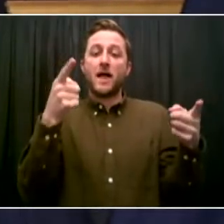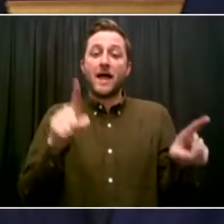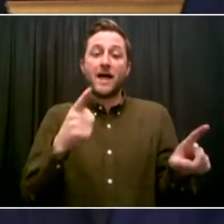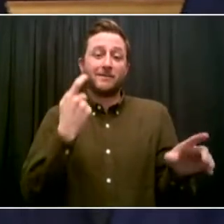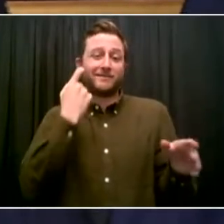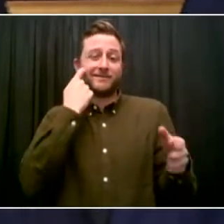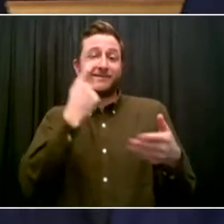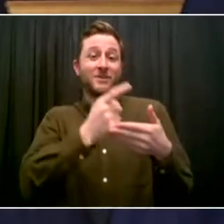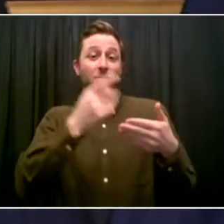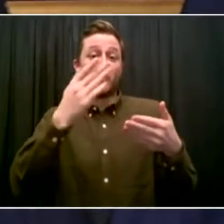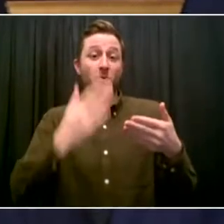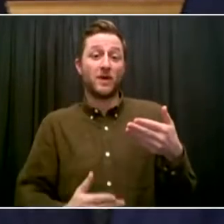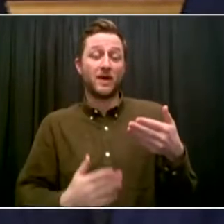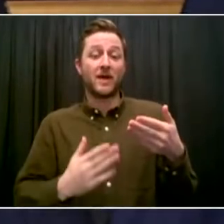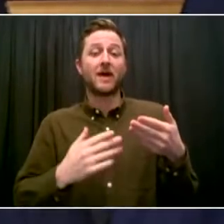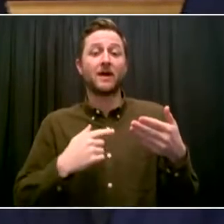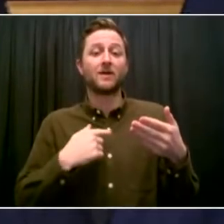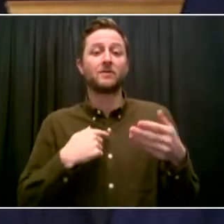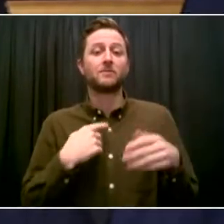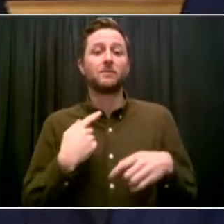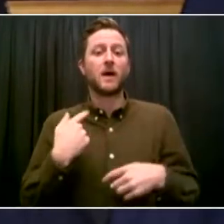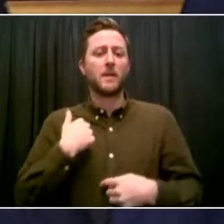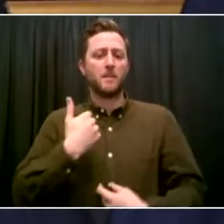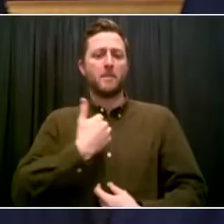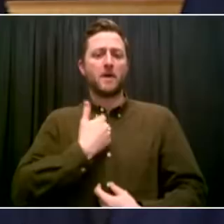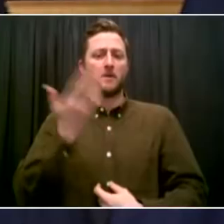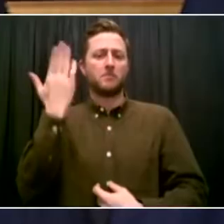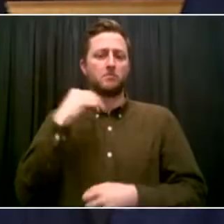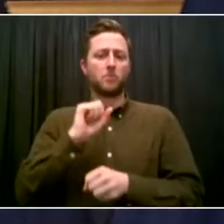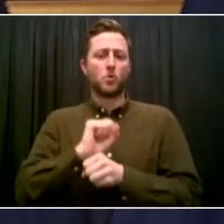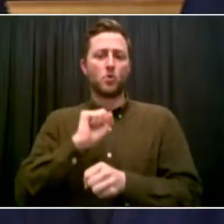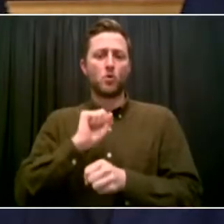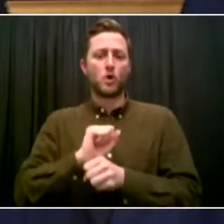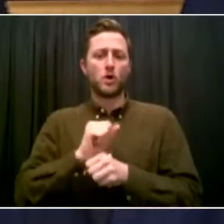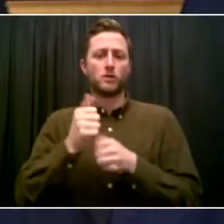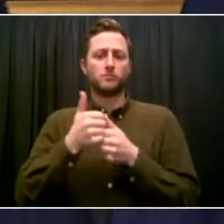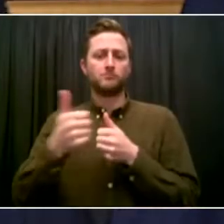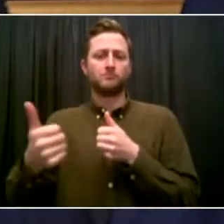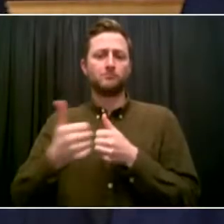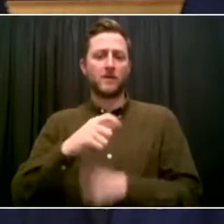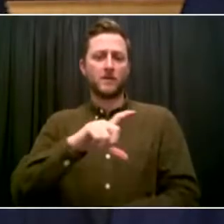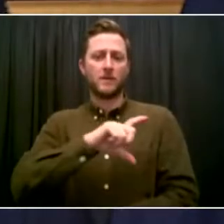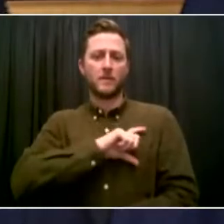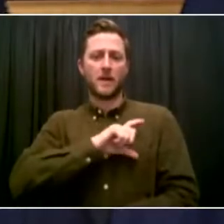THE HORRIFIC INCIDENT THAT TOOK